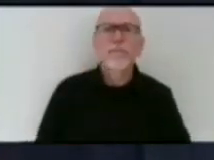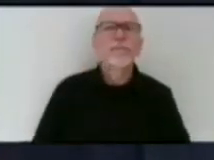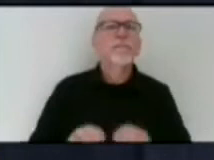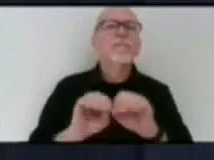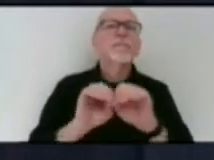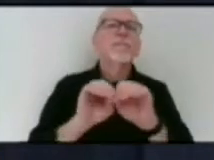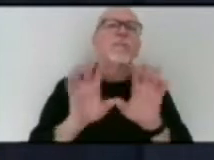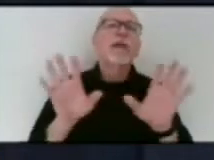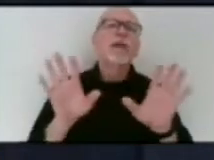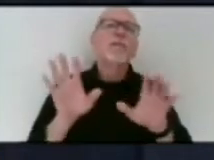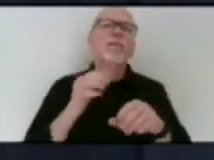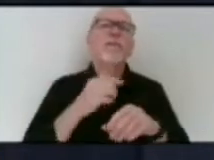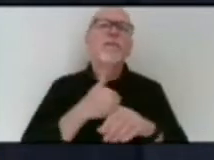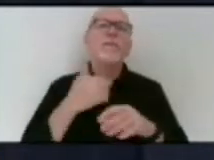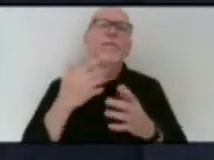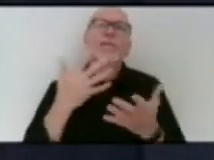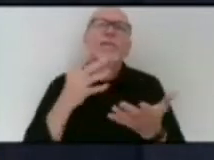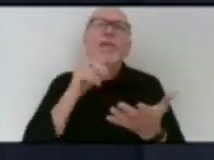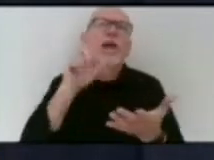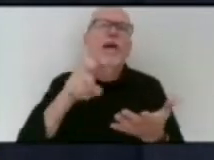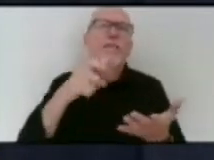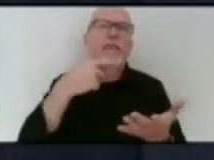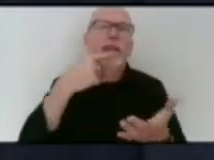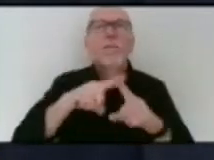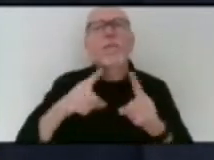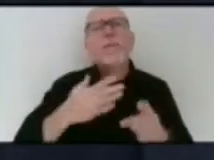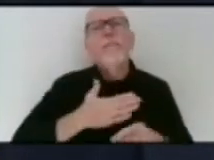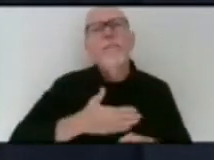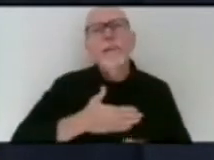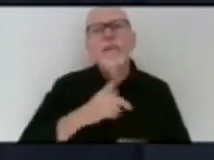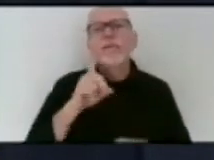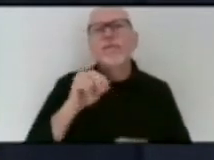should go without being said. But please do not visit in person if you